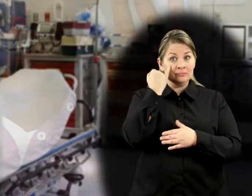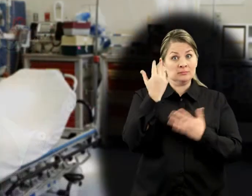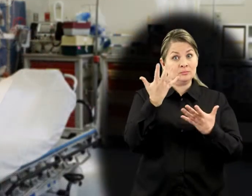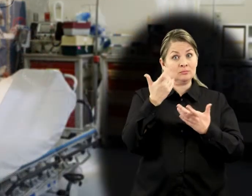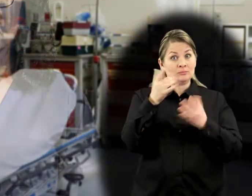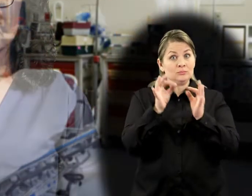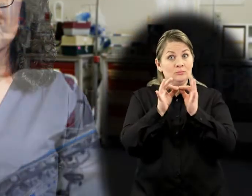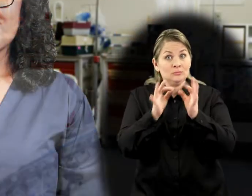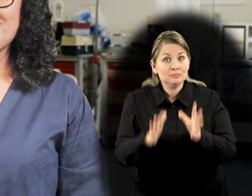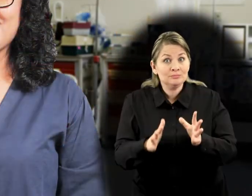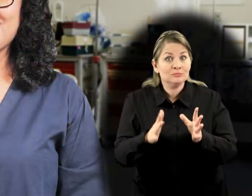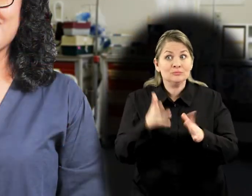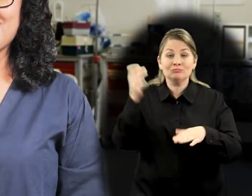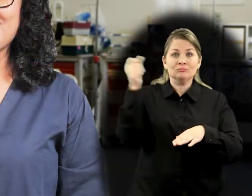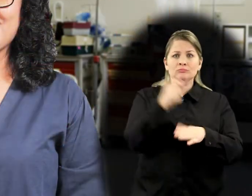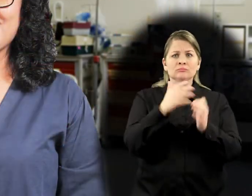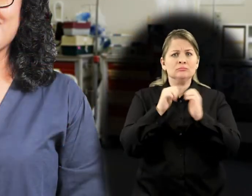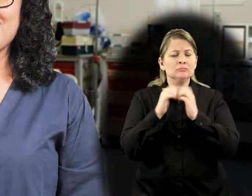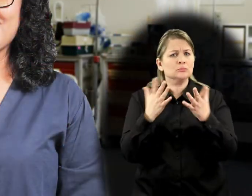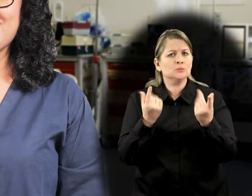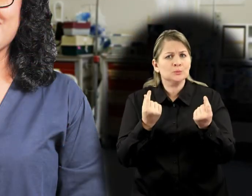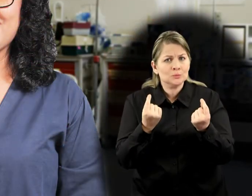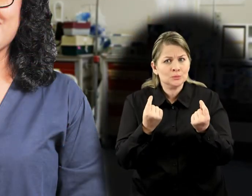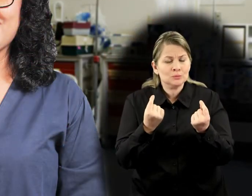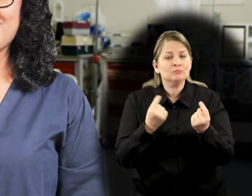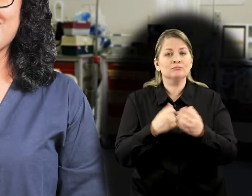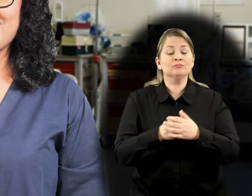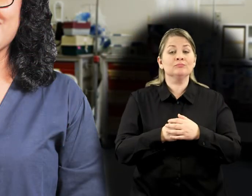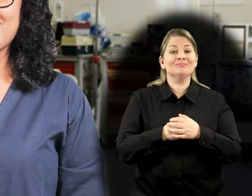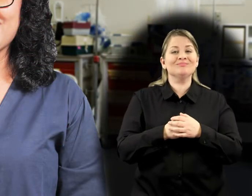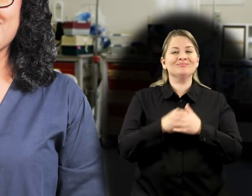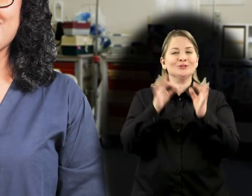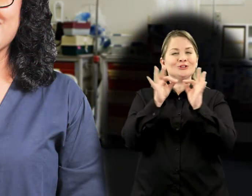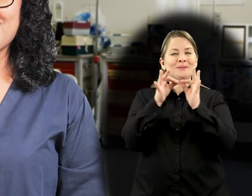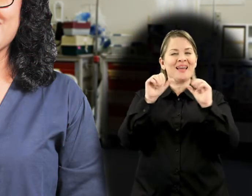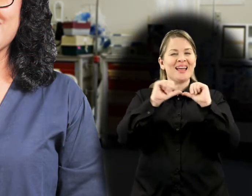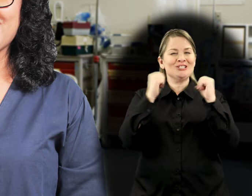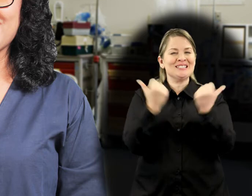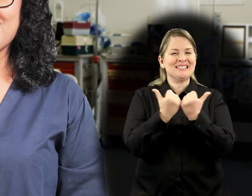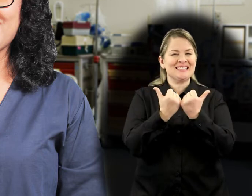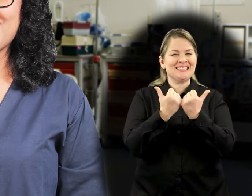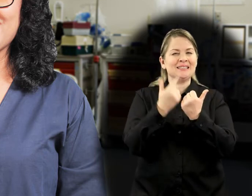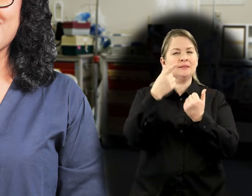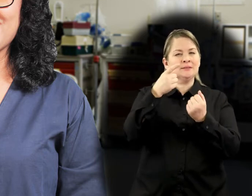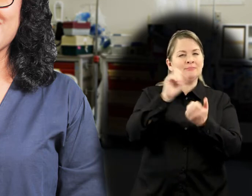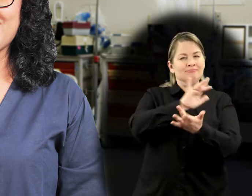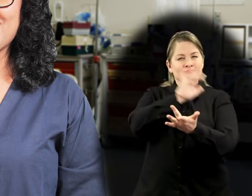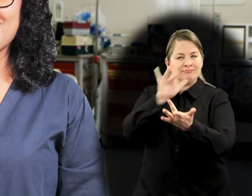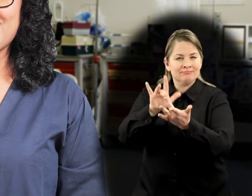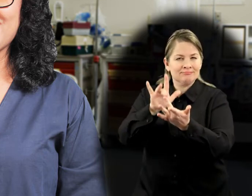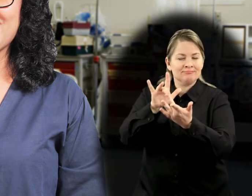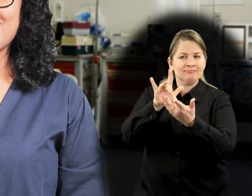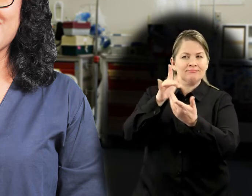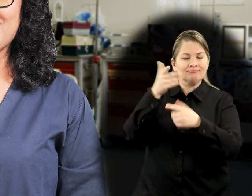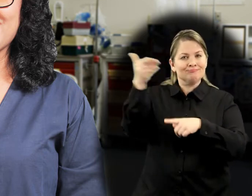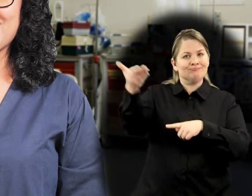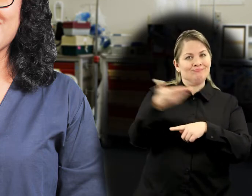There are many ways to work with a qualified interpreter. You can contact a referral agency to schedule an interpreter to come to your location